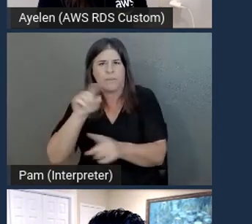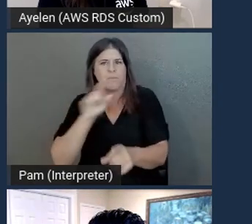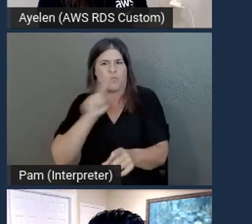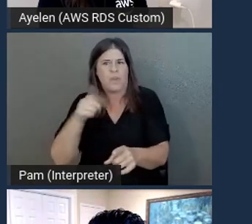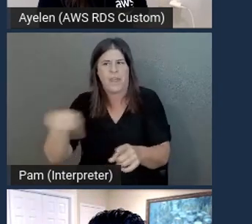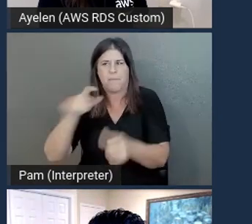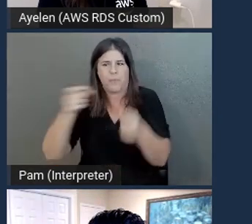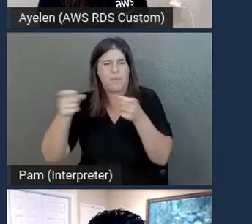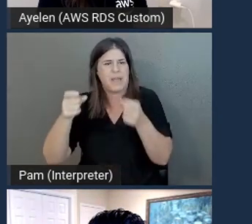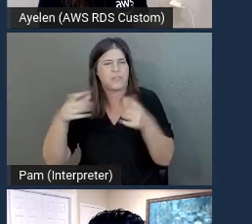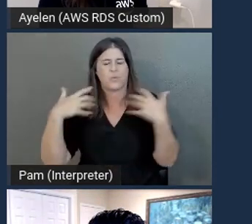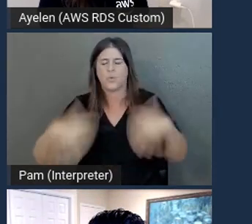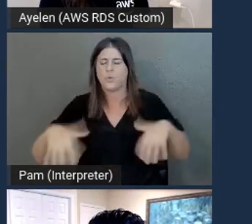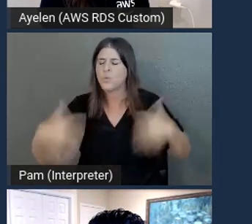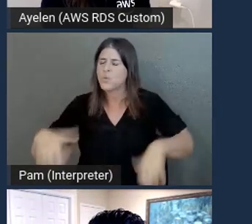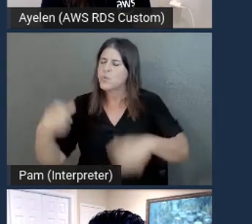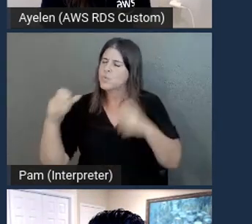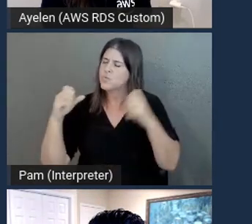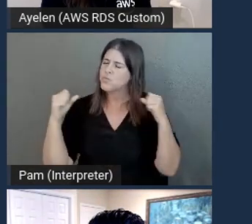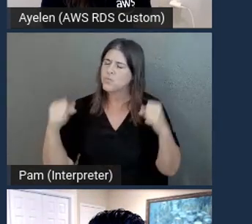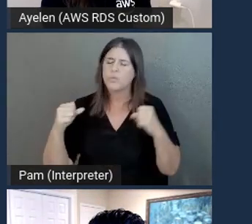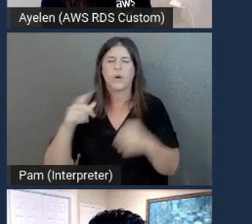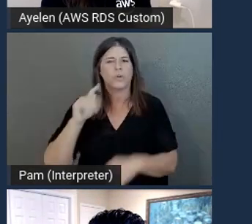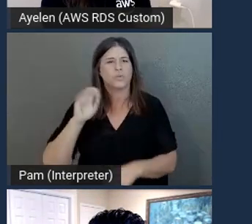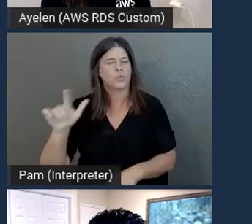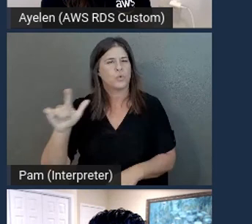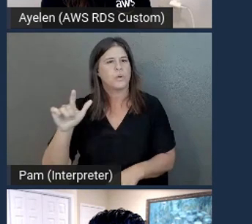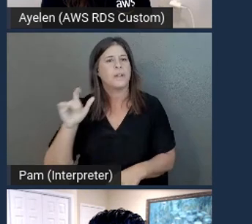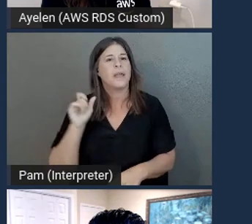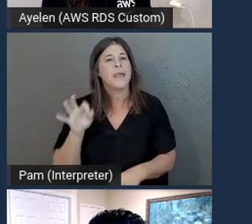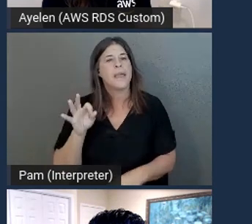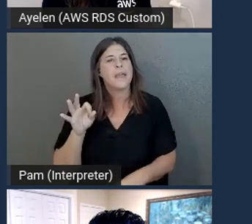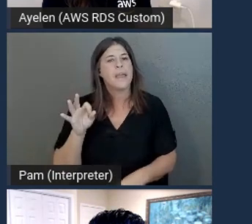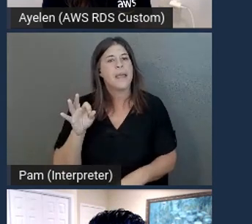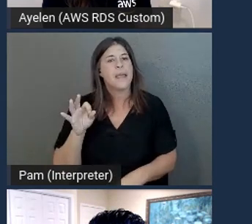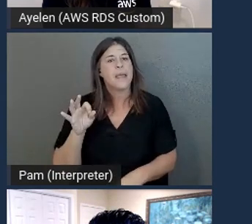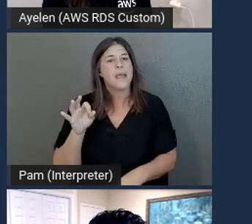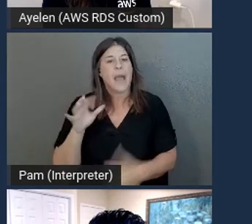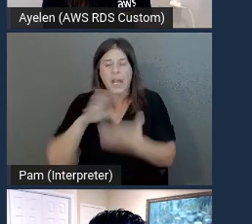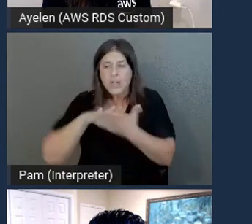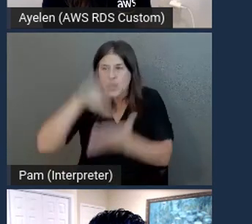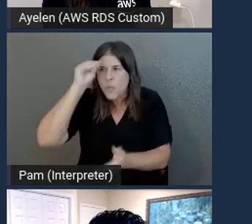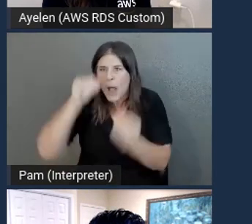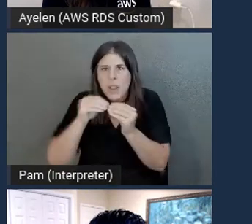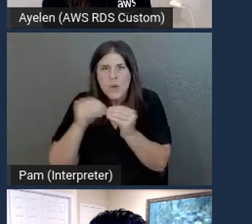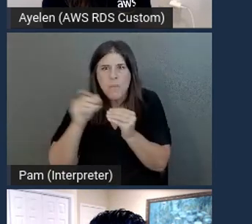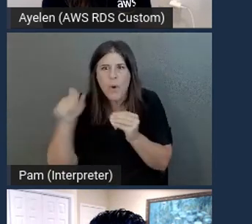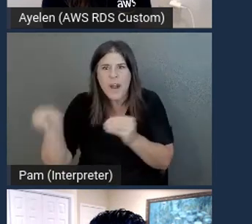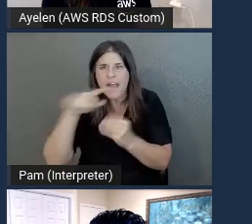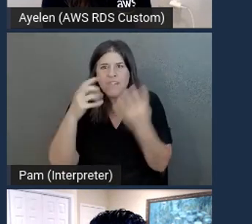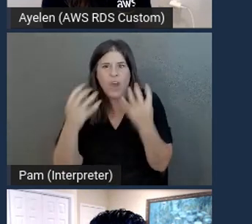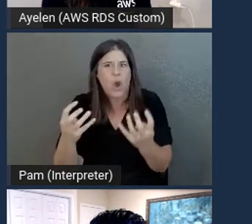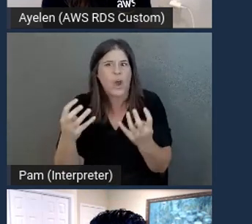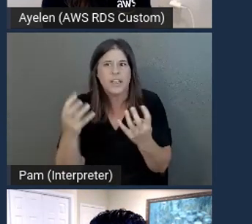and yeah if others want to learn more, if the audience folks joining and want to learn more,